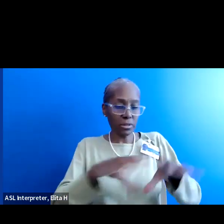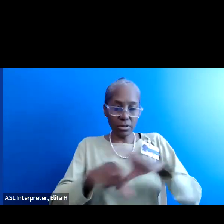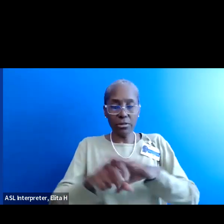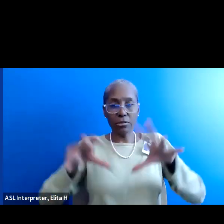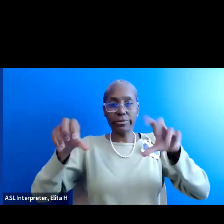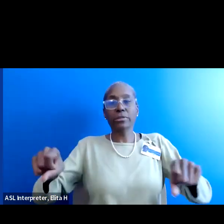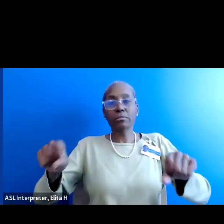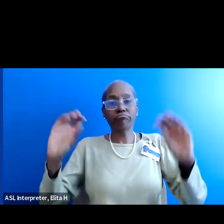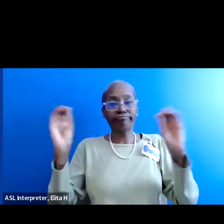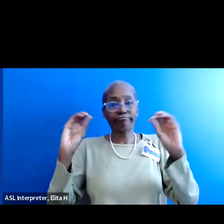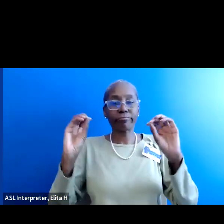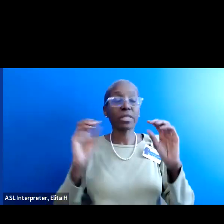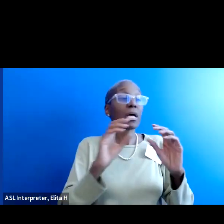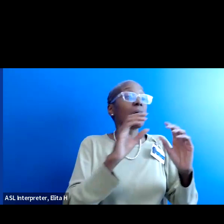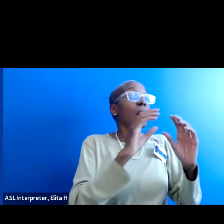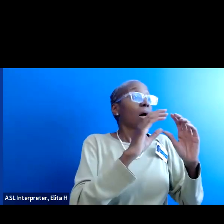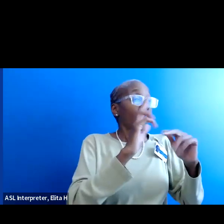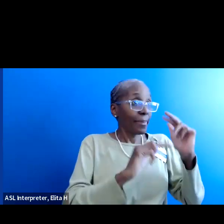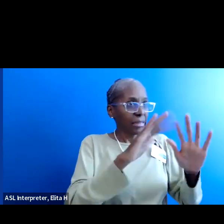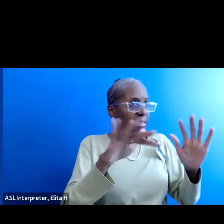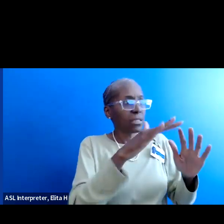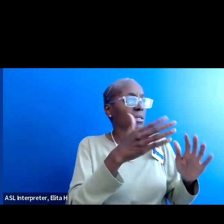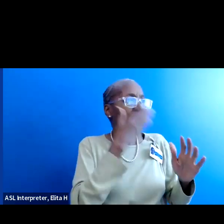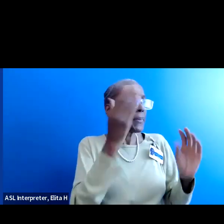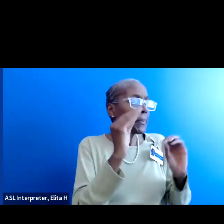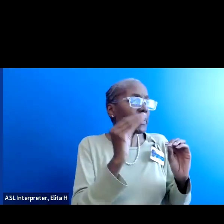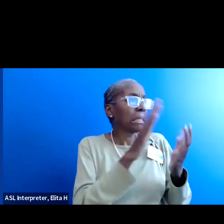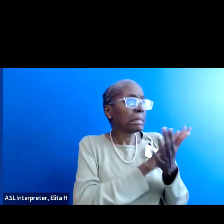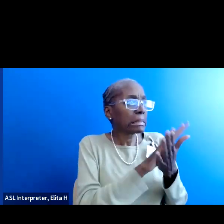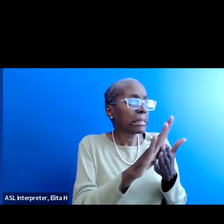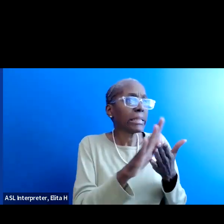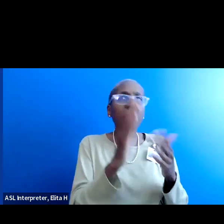The facility is clean, clutter-free, odor-free, and maintains a comfortable temperature.